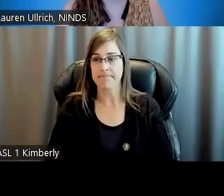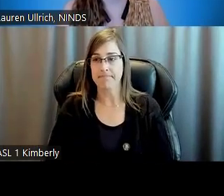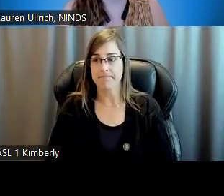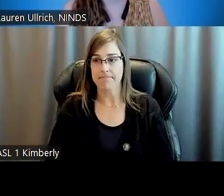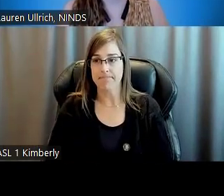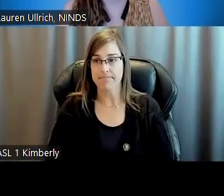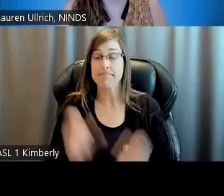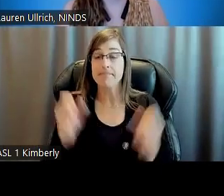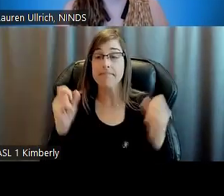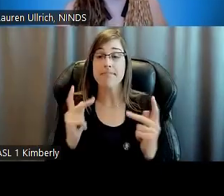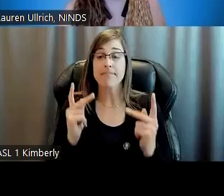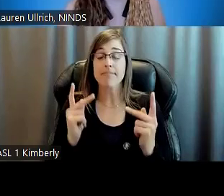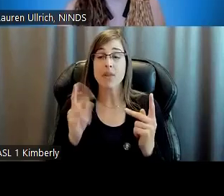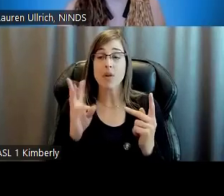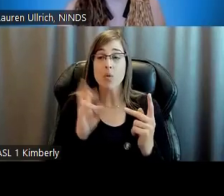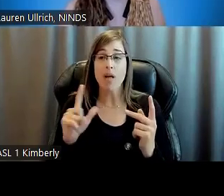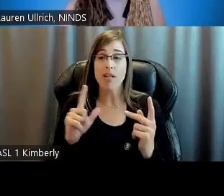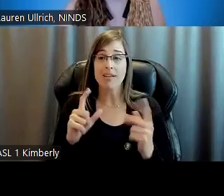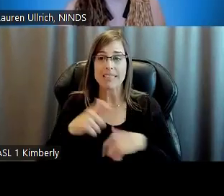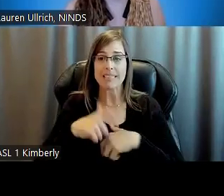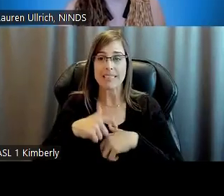Teraya Donaldson, PhD: Okay, so we're actually coming up on time.